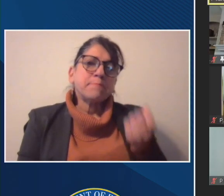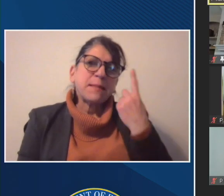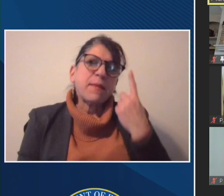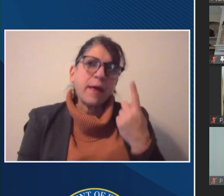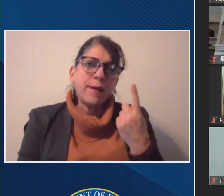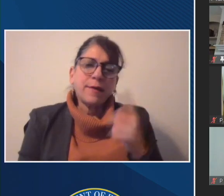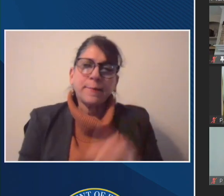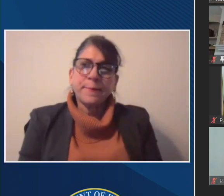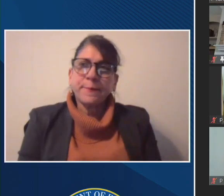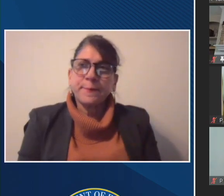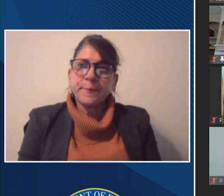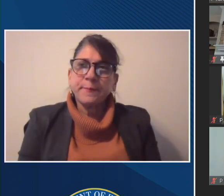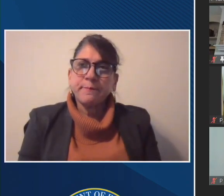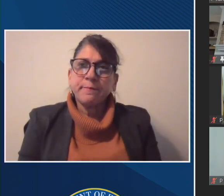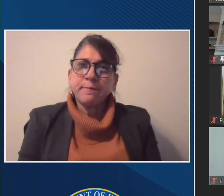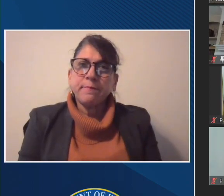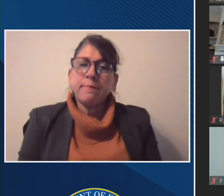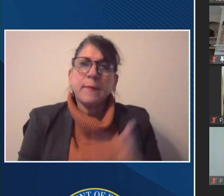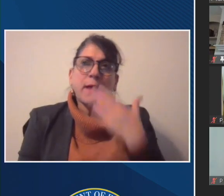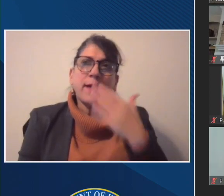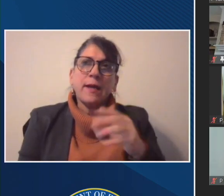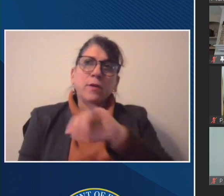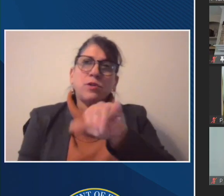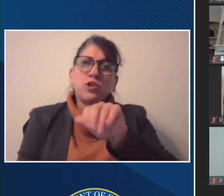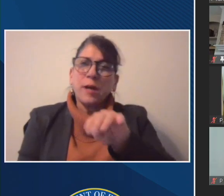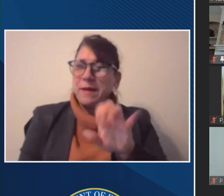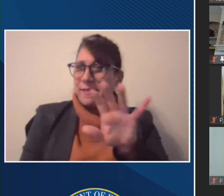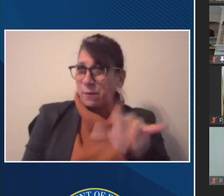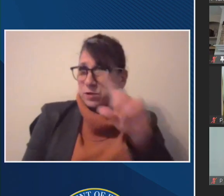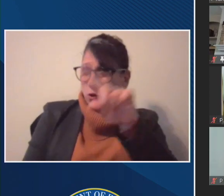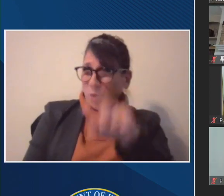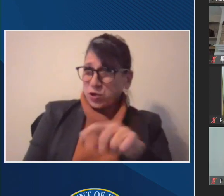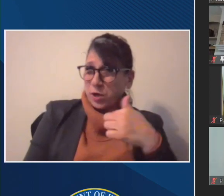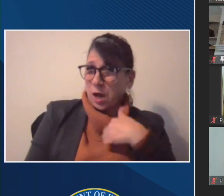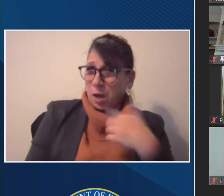Thank you, Jamie. And that was a question that I was going to pose.